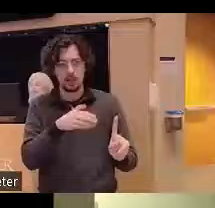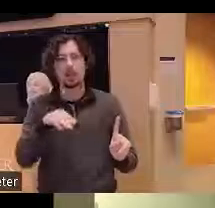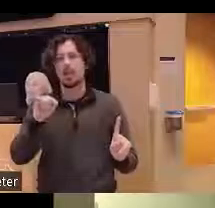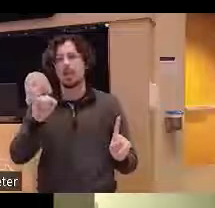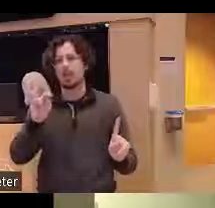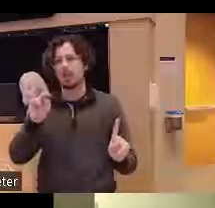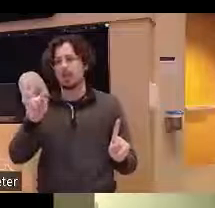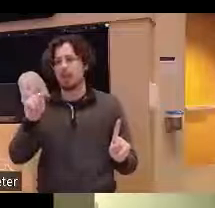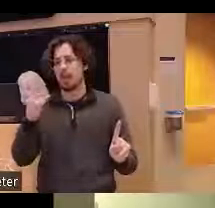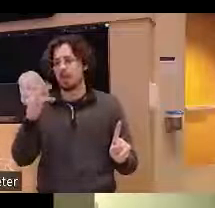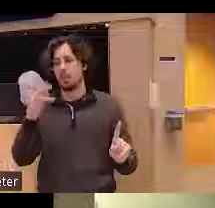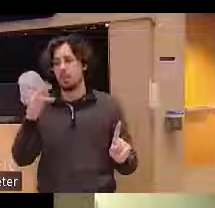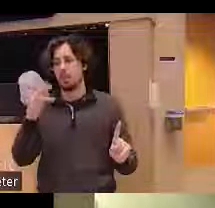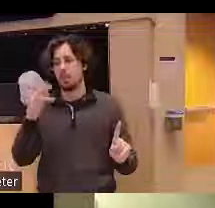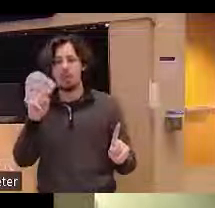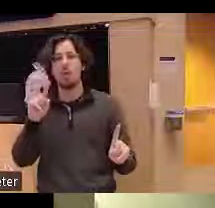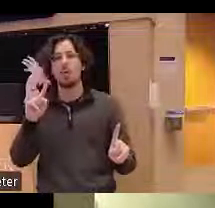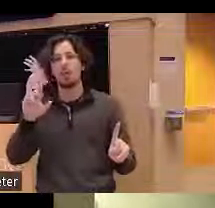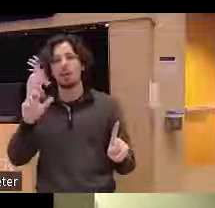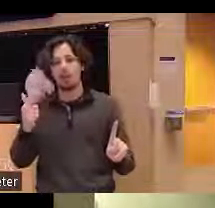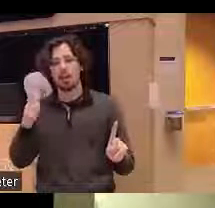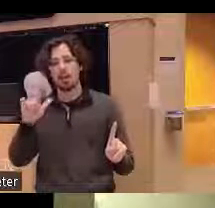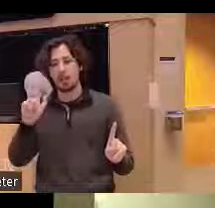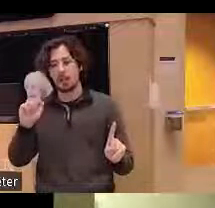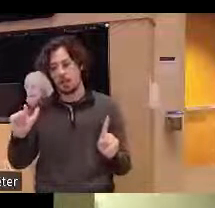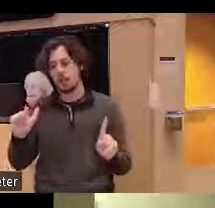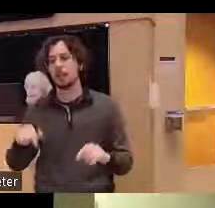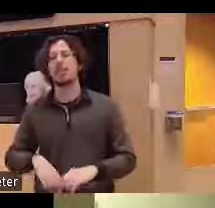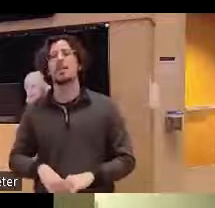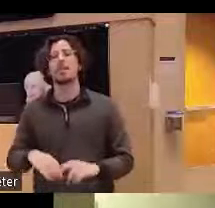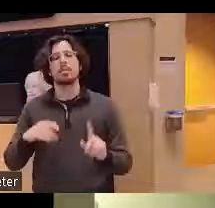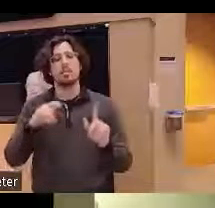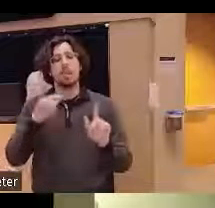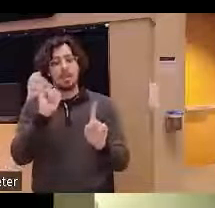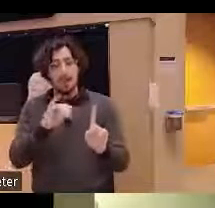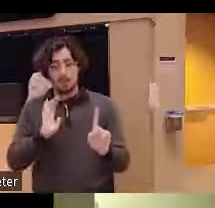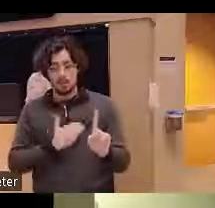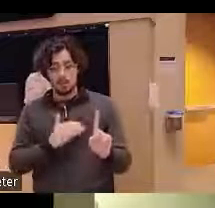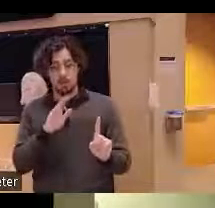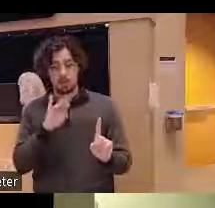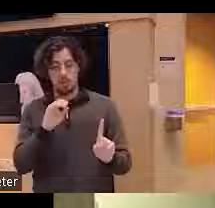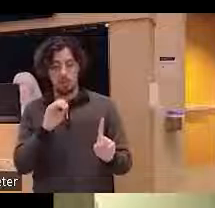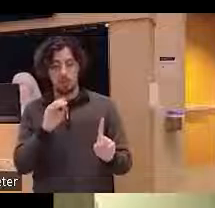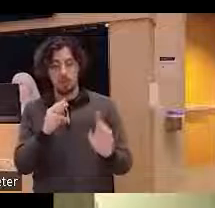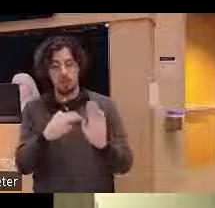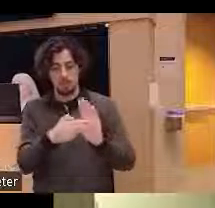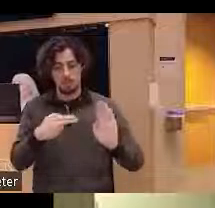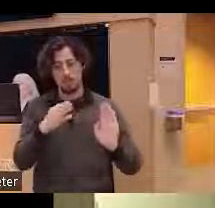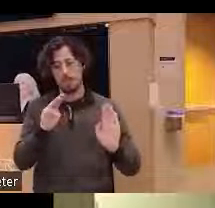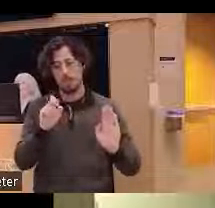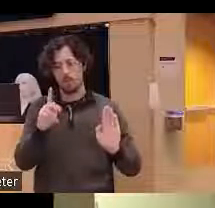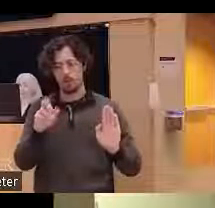cell components so that was our biomarker in the study to see what could predict the hippocampal